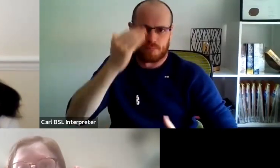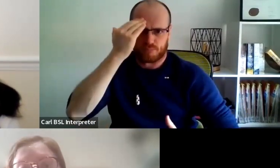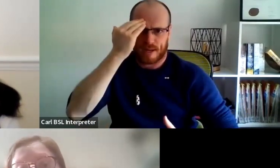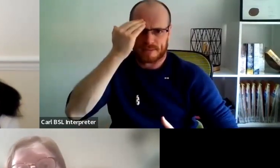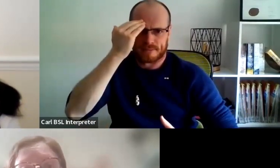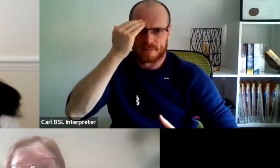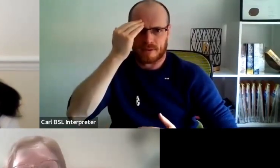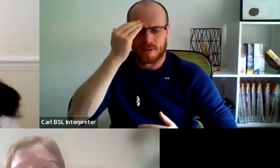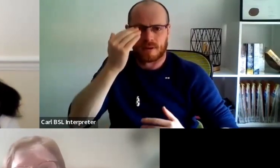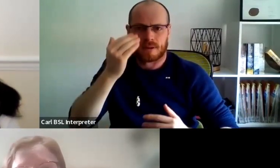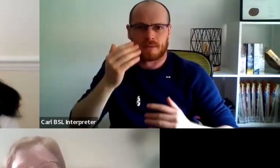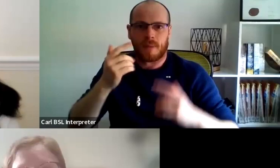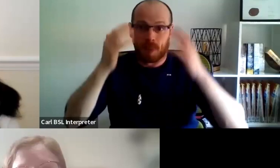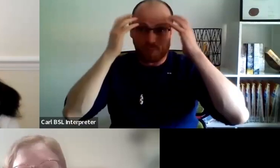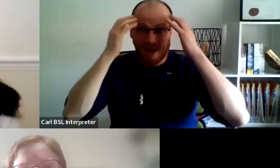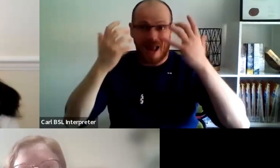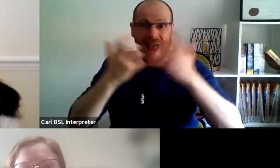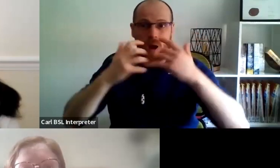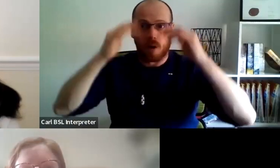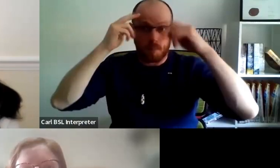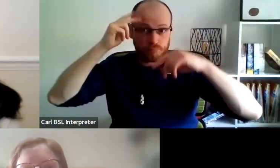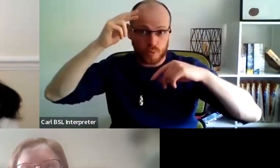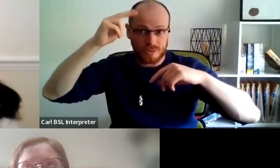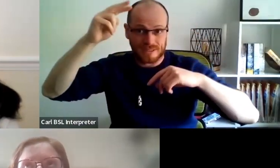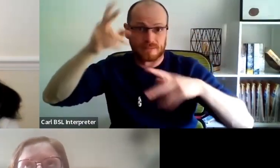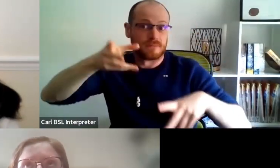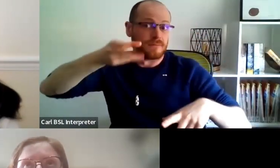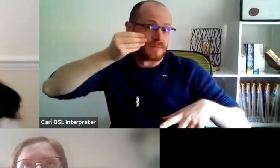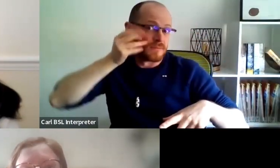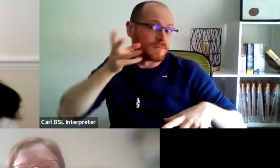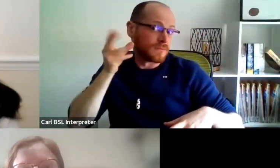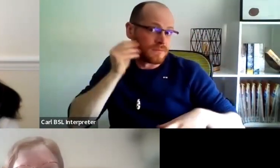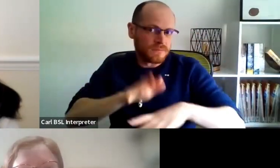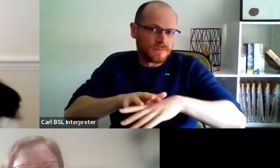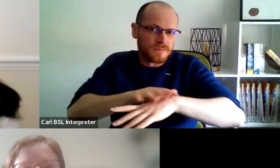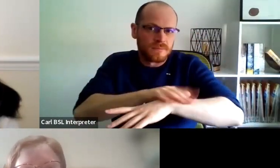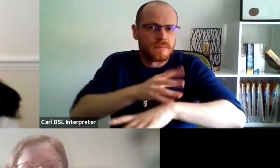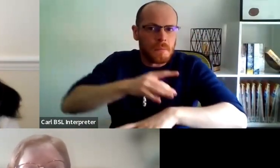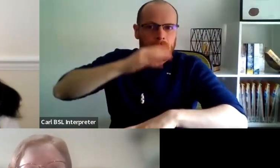are made up, and how we process our senses. So the most kind of regulating thing for individuals